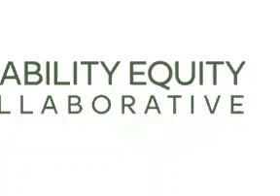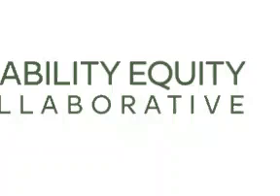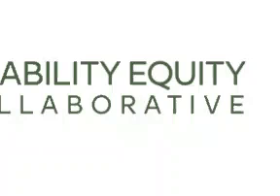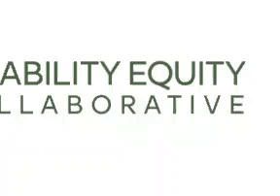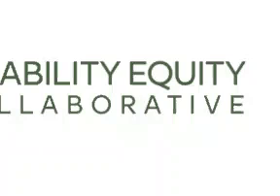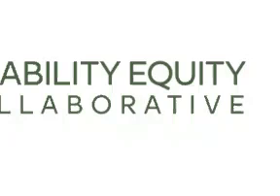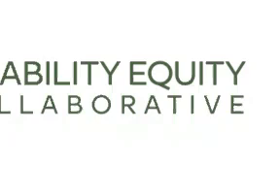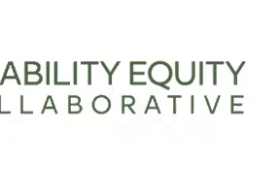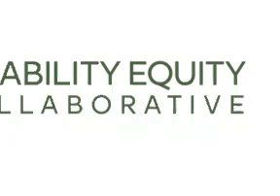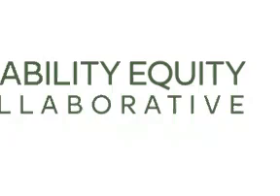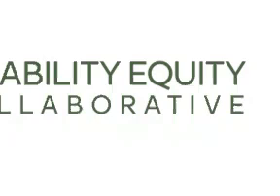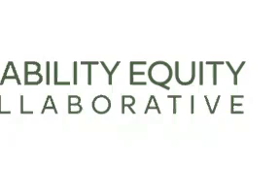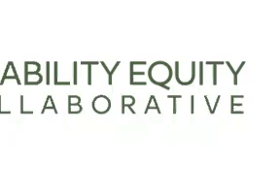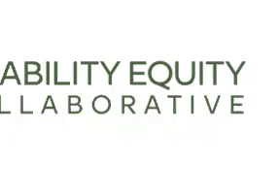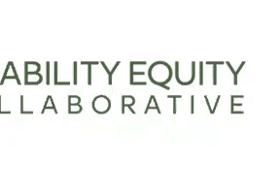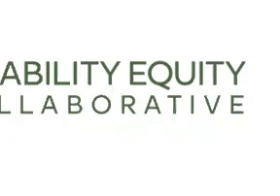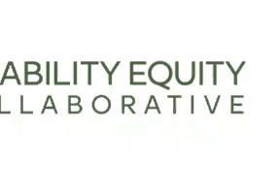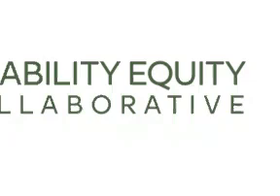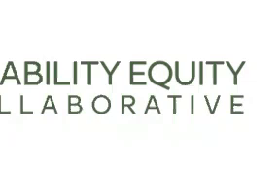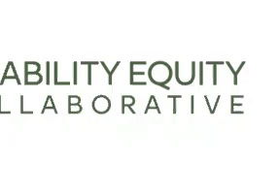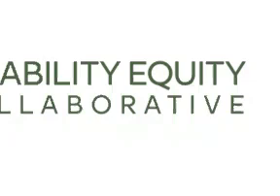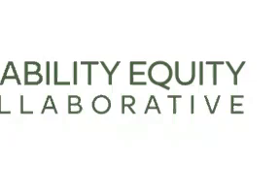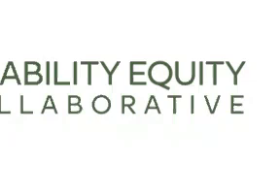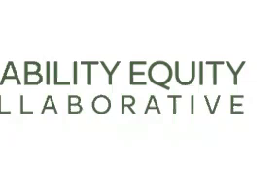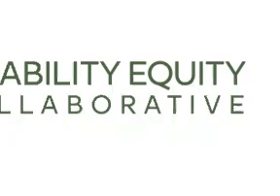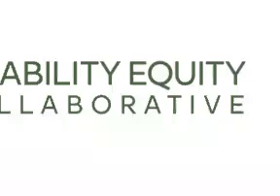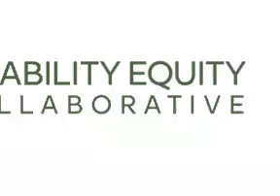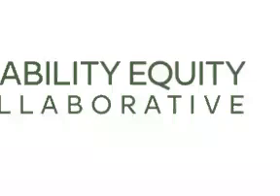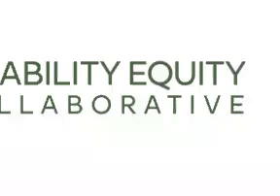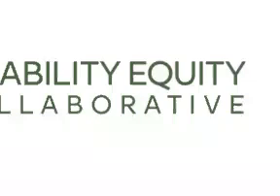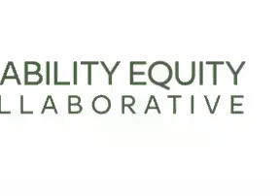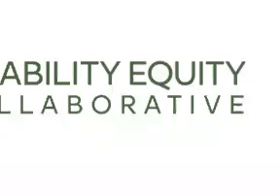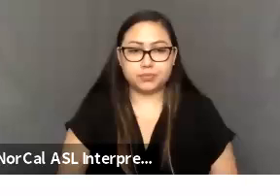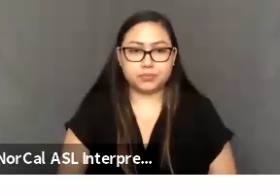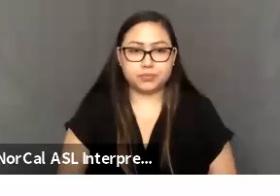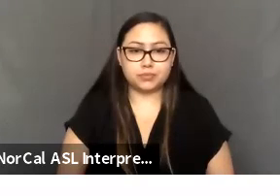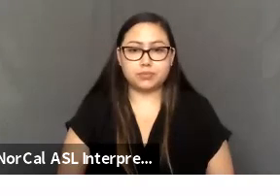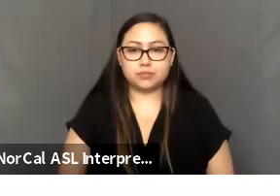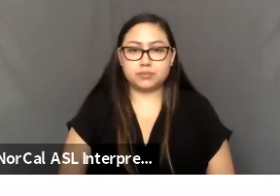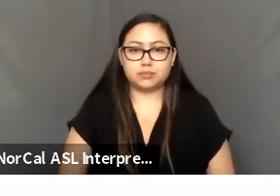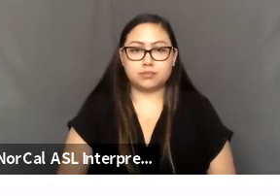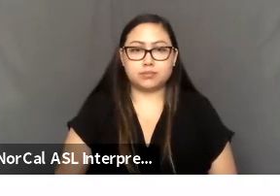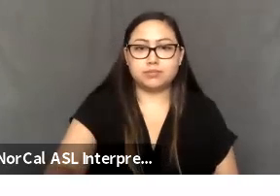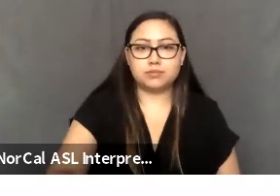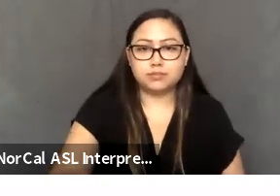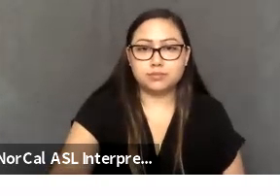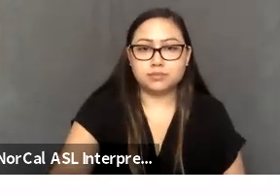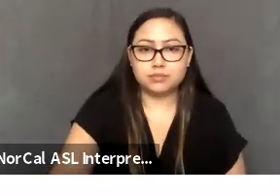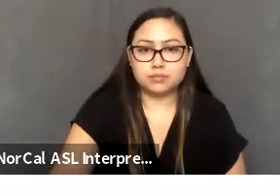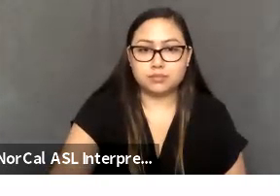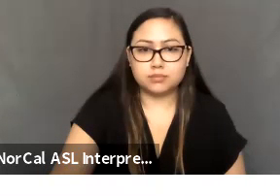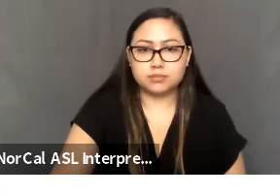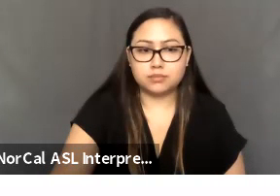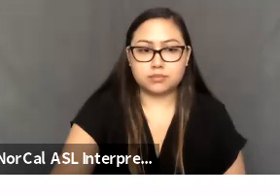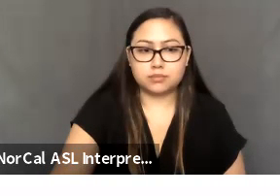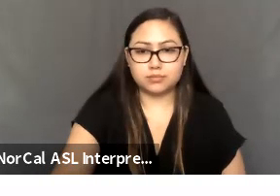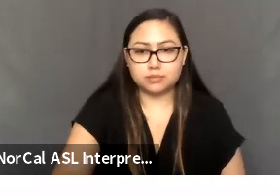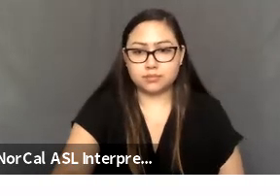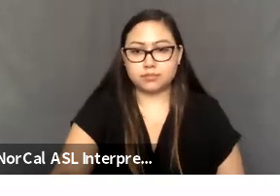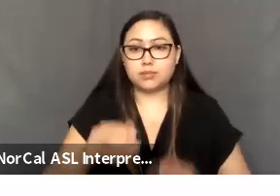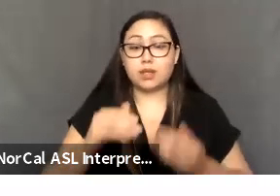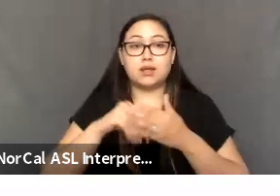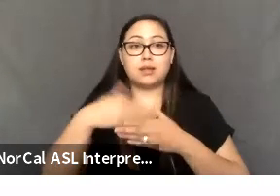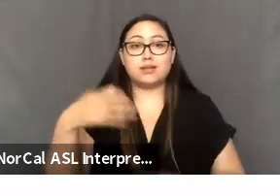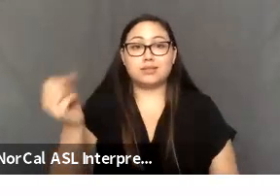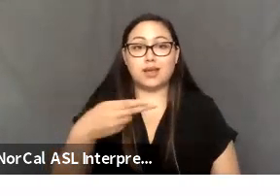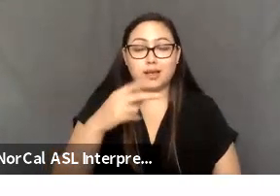have someone identified to lead these efforts. Next slide. So, as I mentioned before, one of